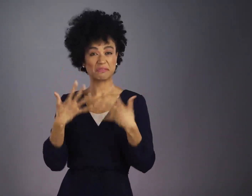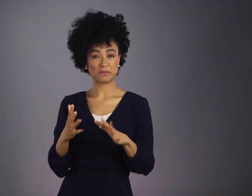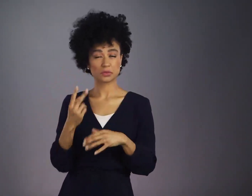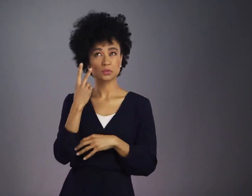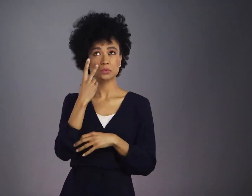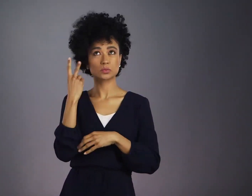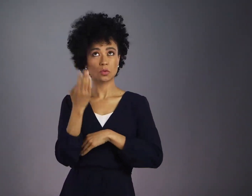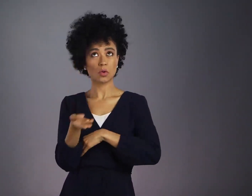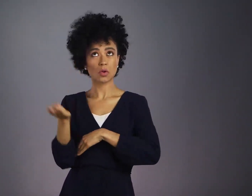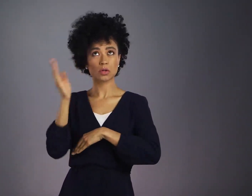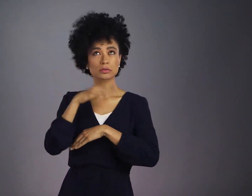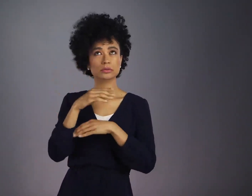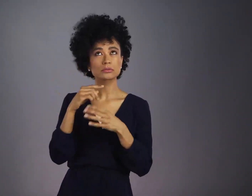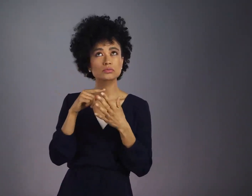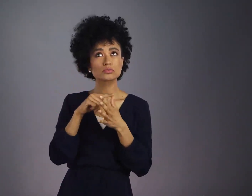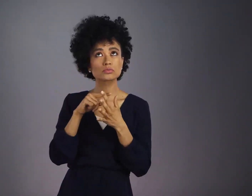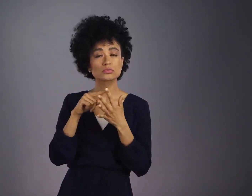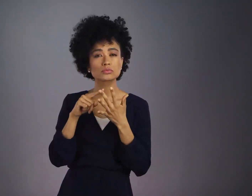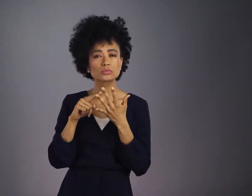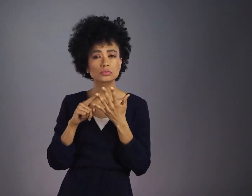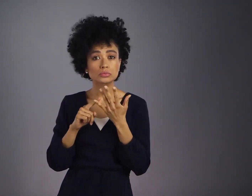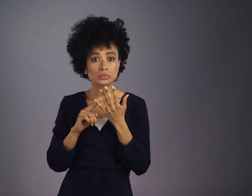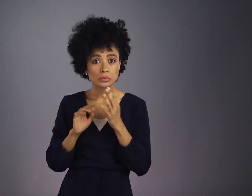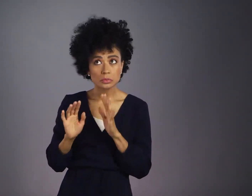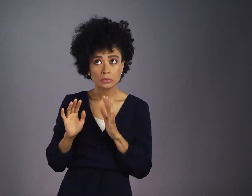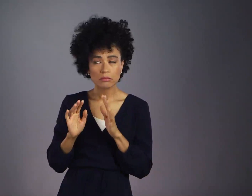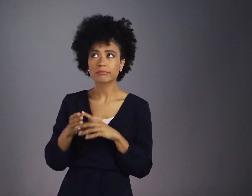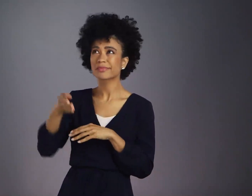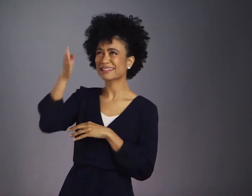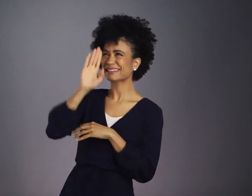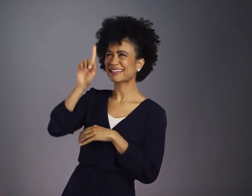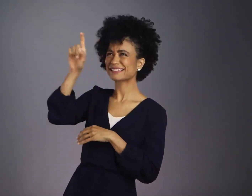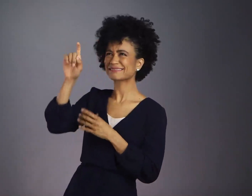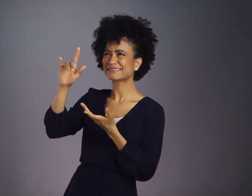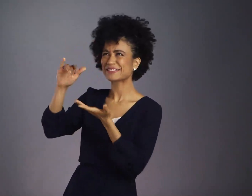After making our review we ask God’s forgiveness